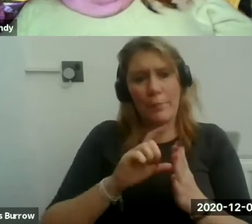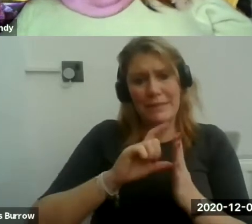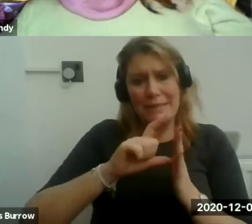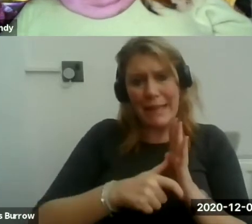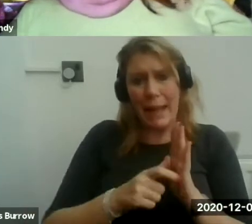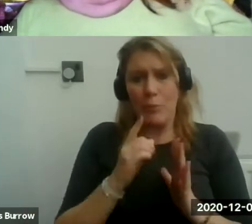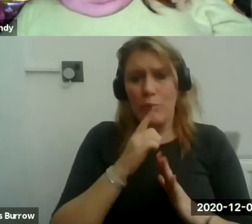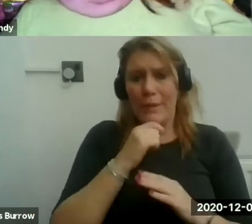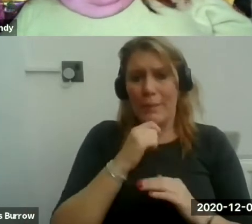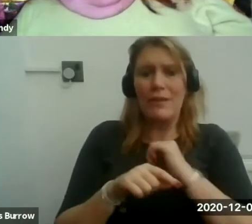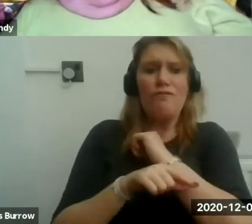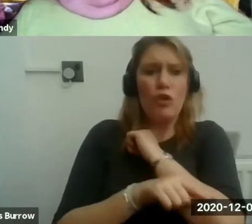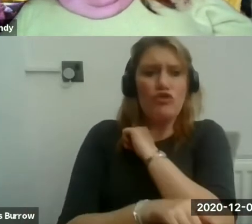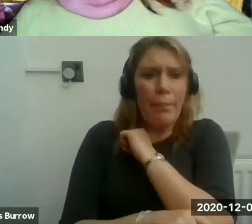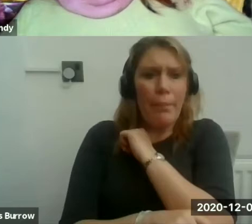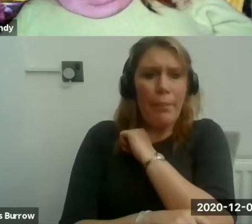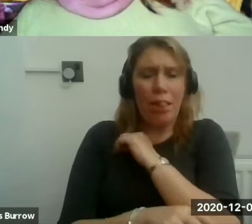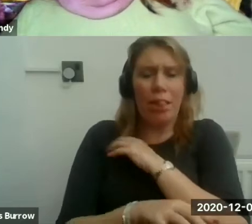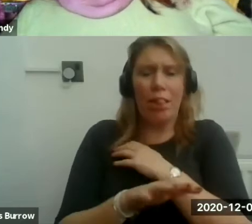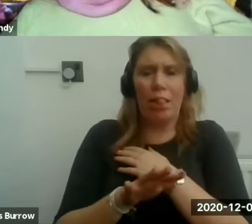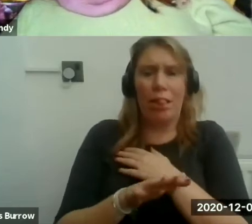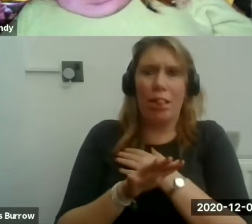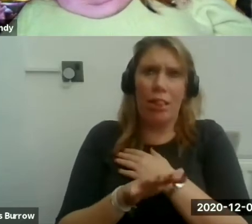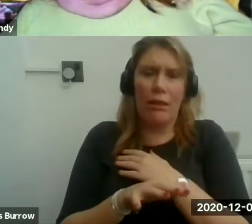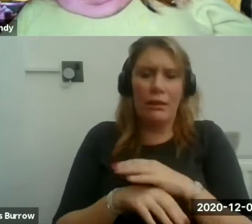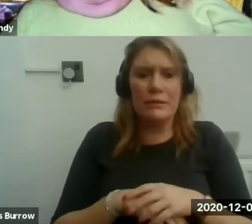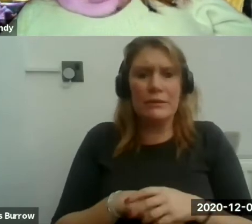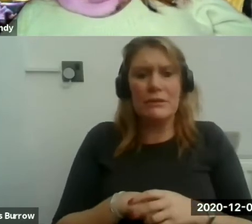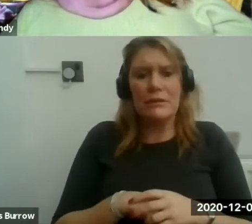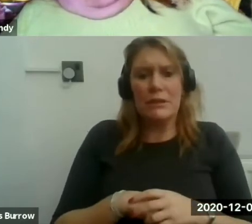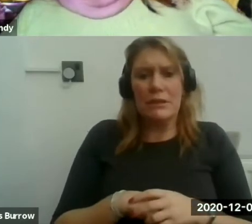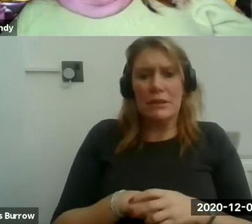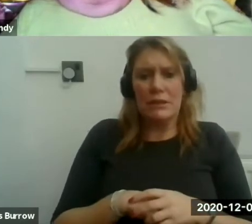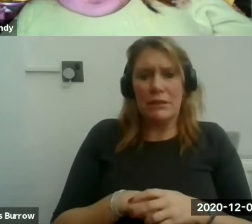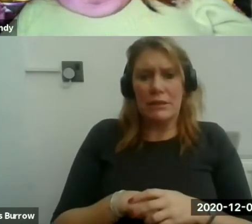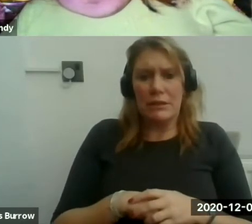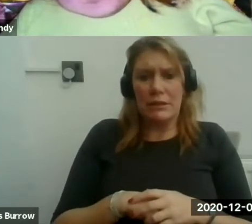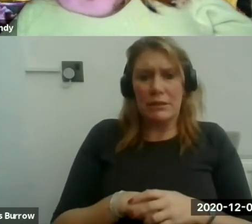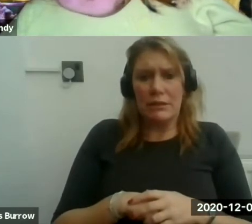And sort of this blanket term was used